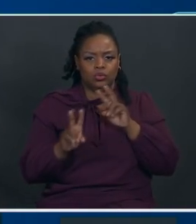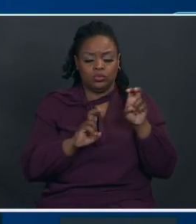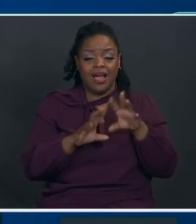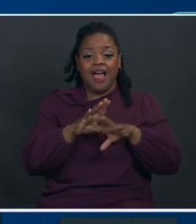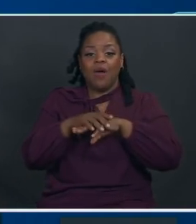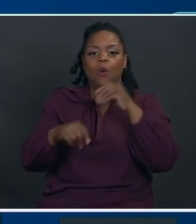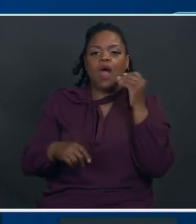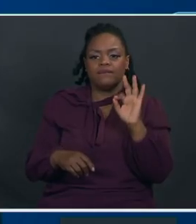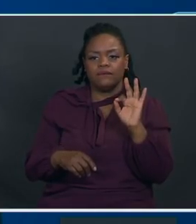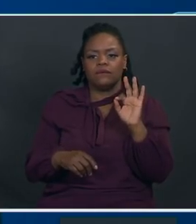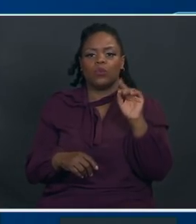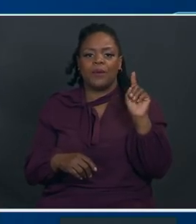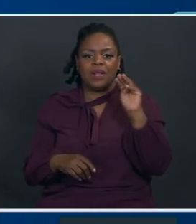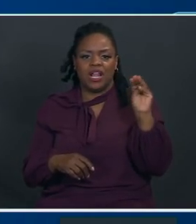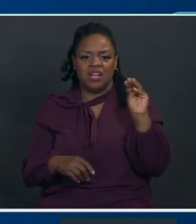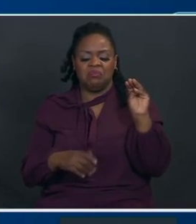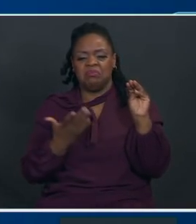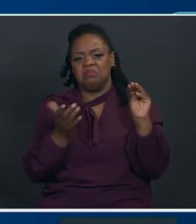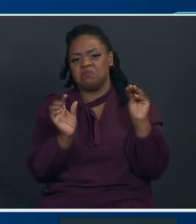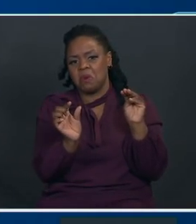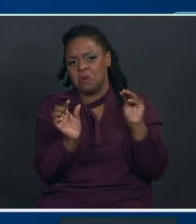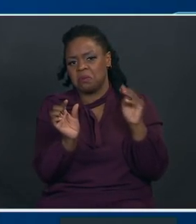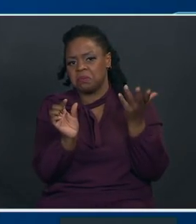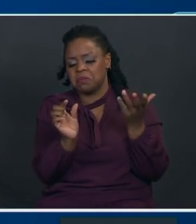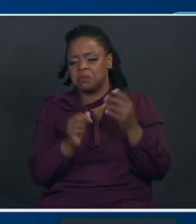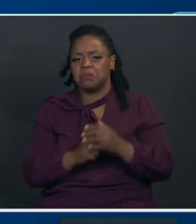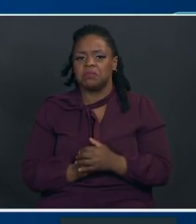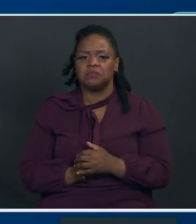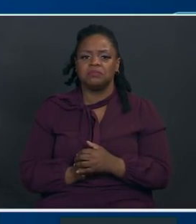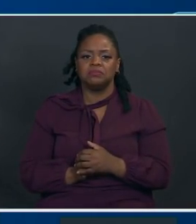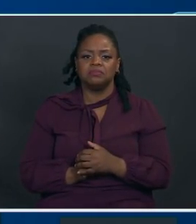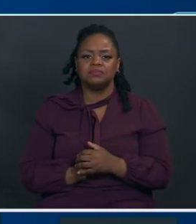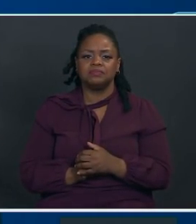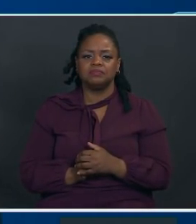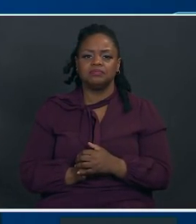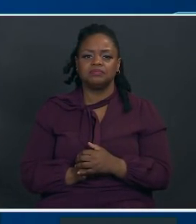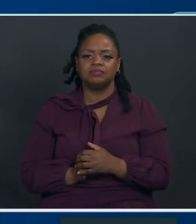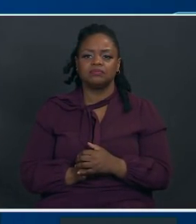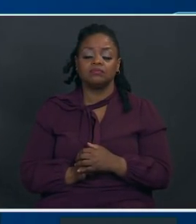of anaphylaxis per million doses administered of Pfizer. Let me be clear.